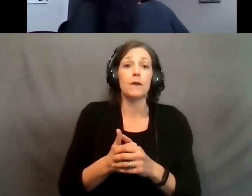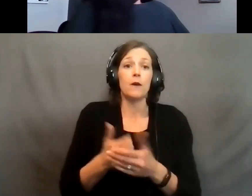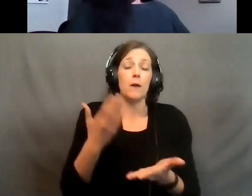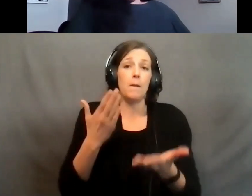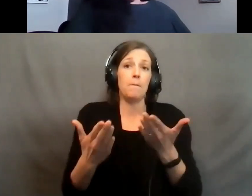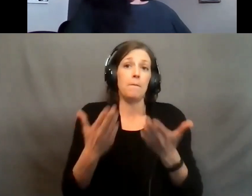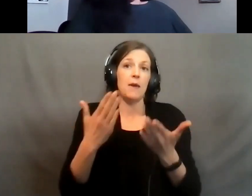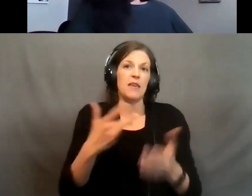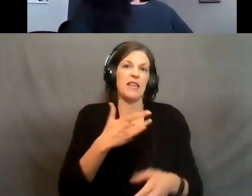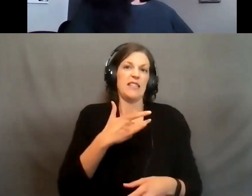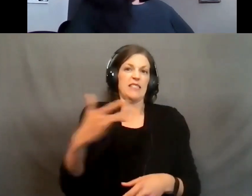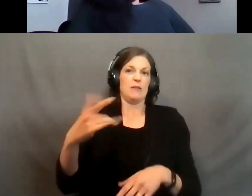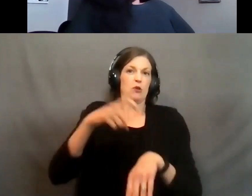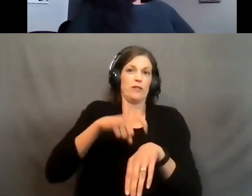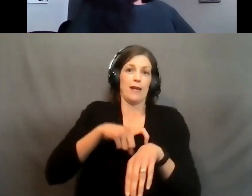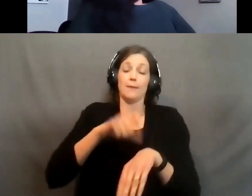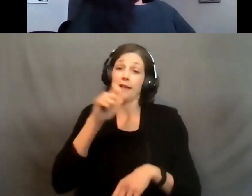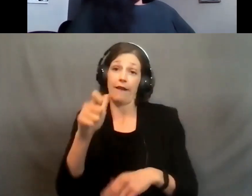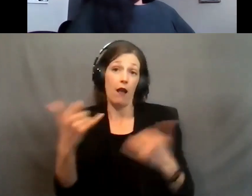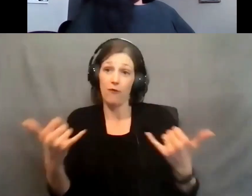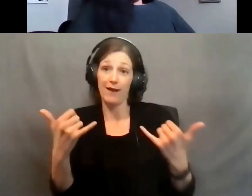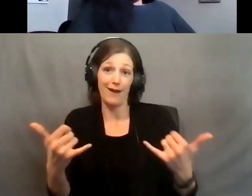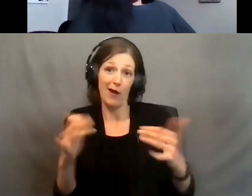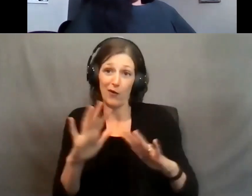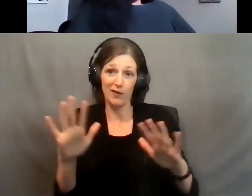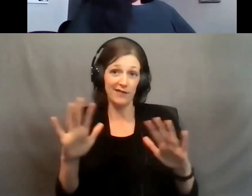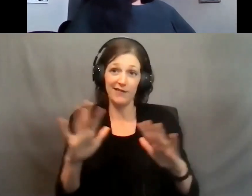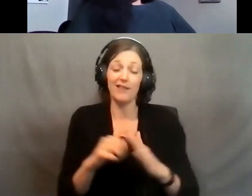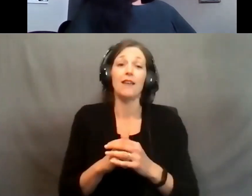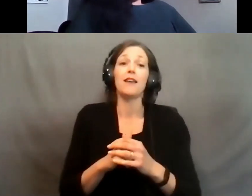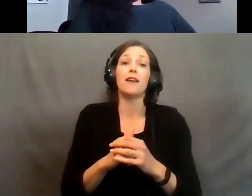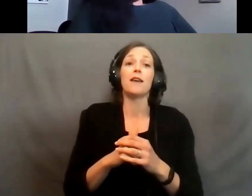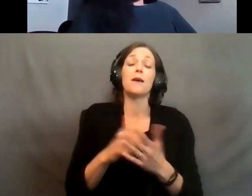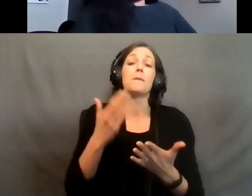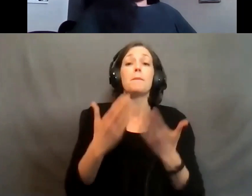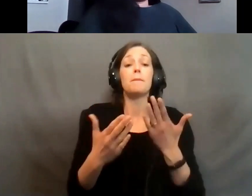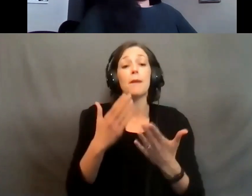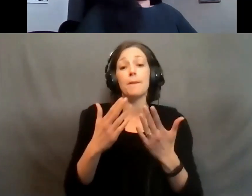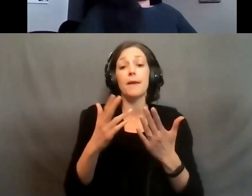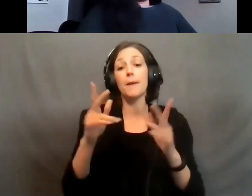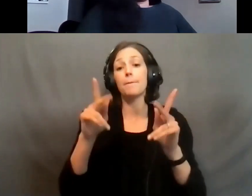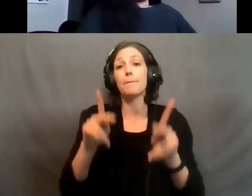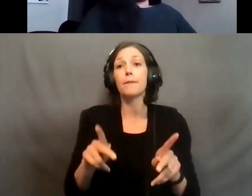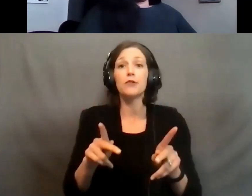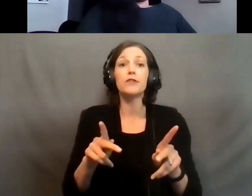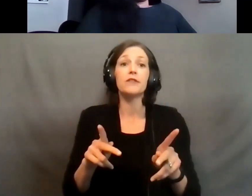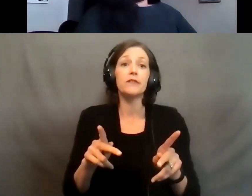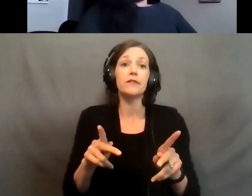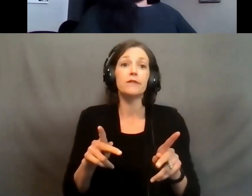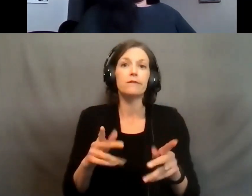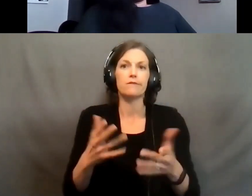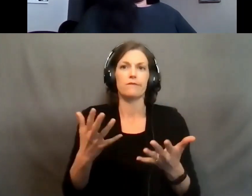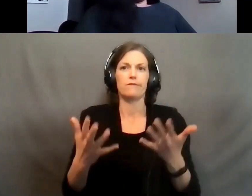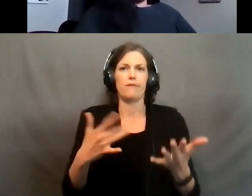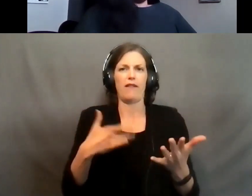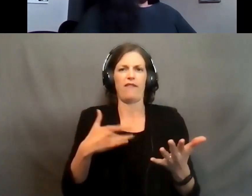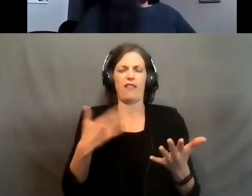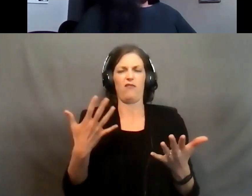that we are not in, that one might find that 13:04:04 well, who would want to see